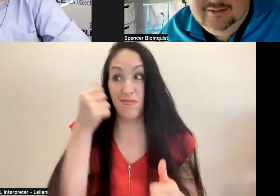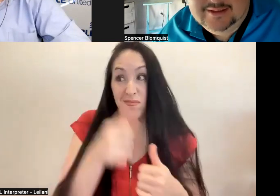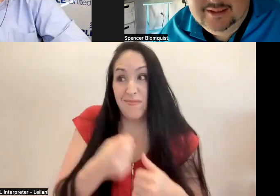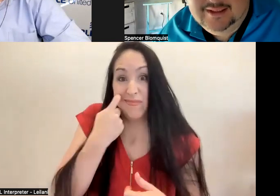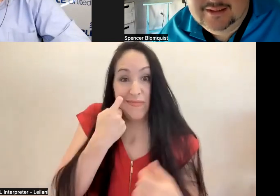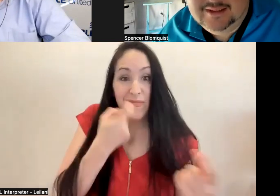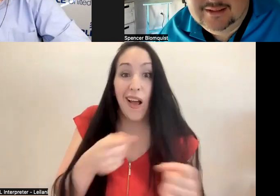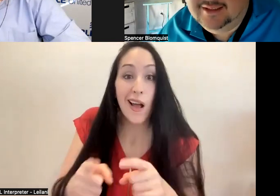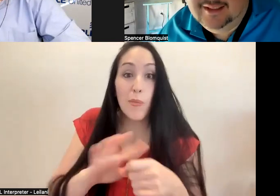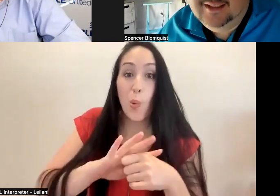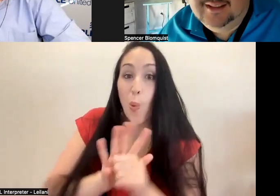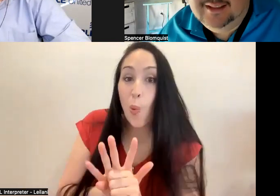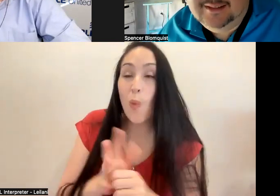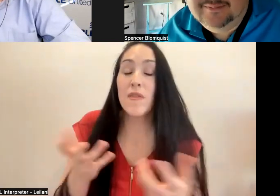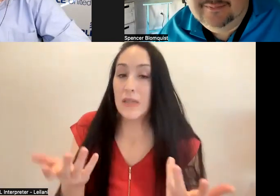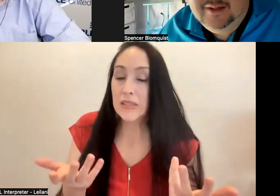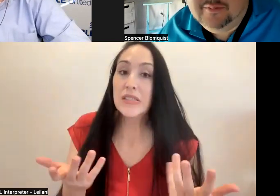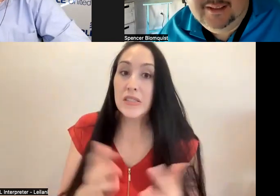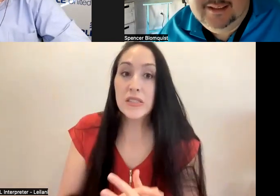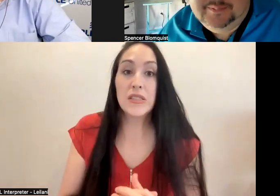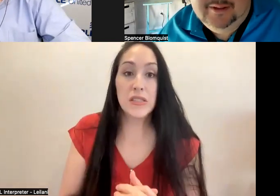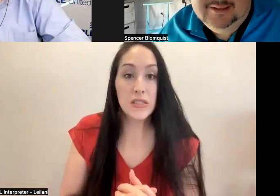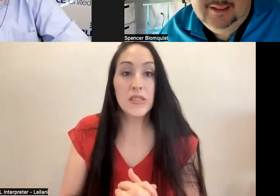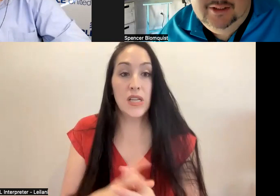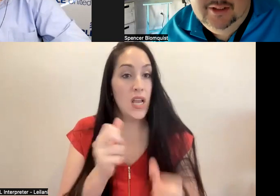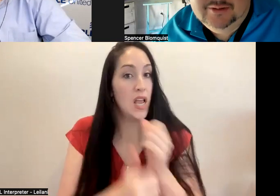11:19:02 I mean, obviously, it's it's, is it? Everybody's experienced it, you know.